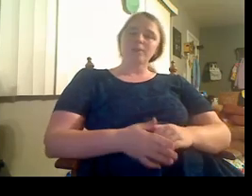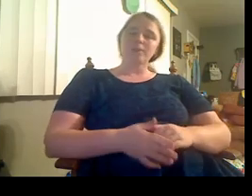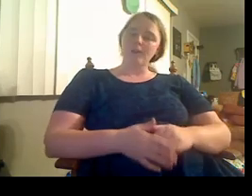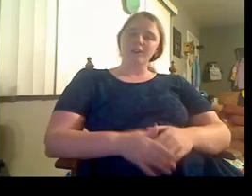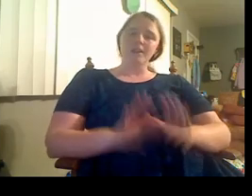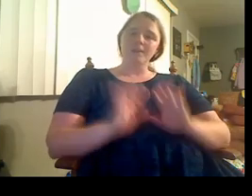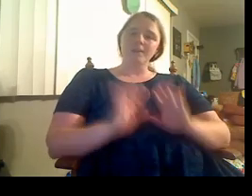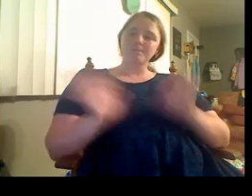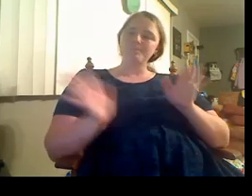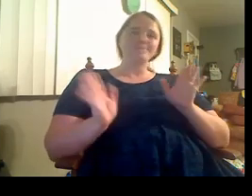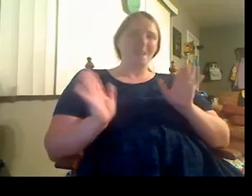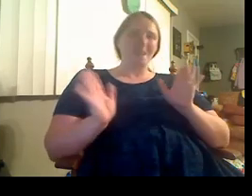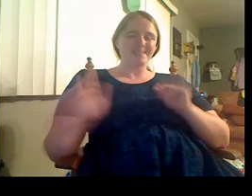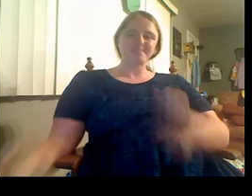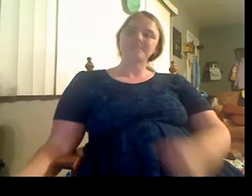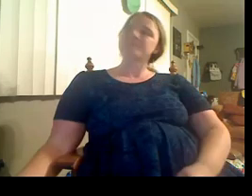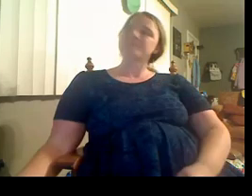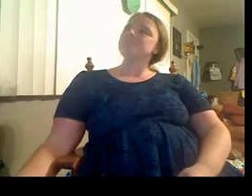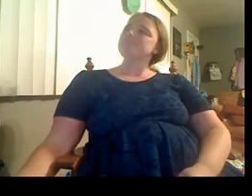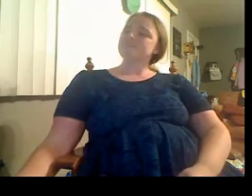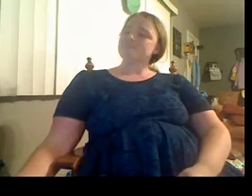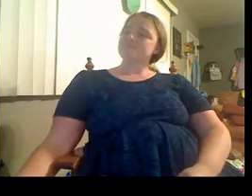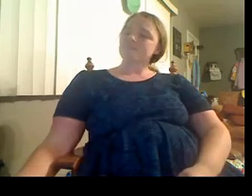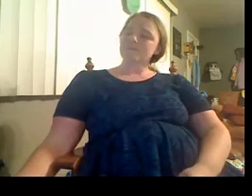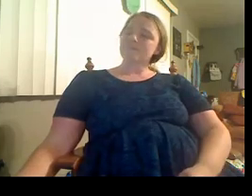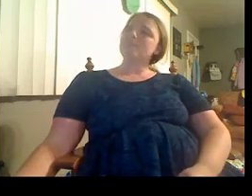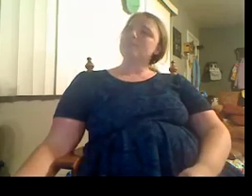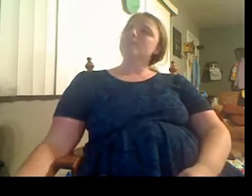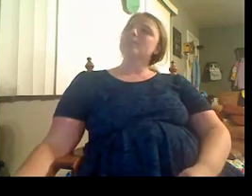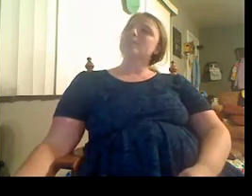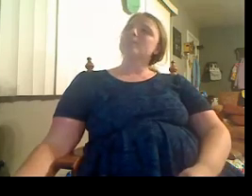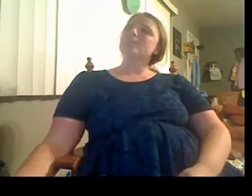So you have a great day.